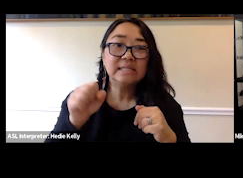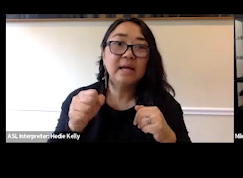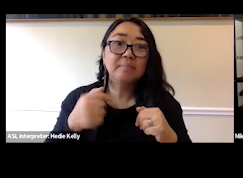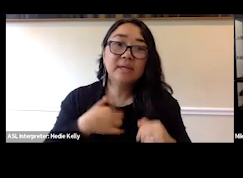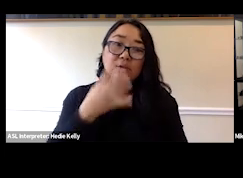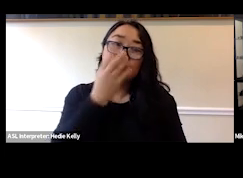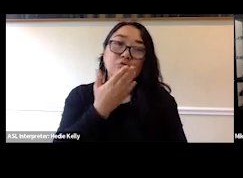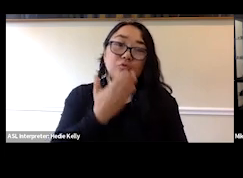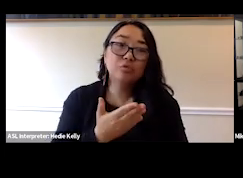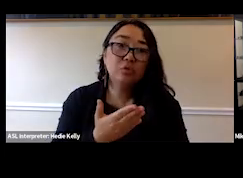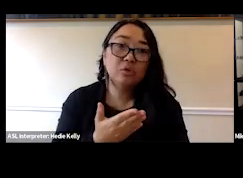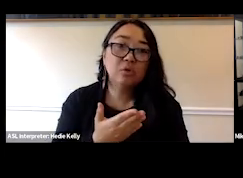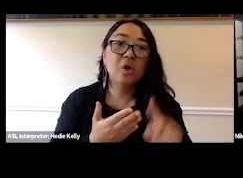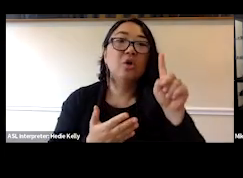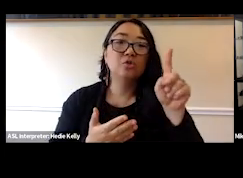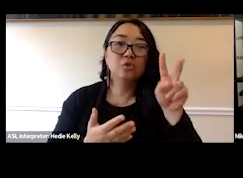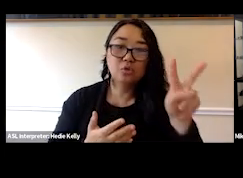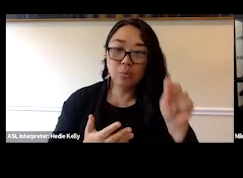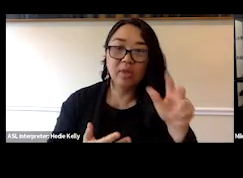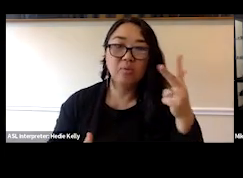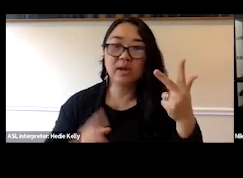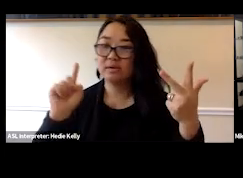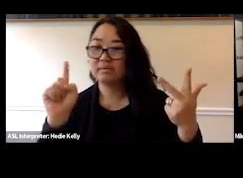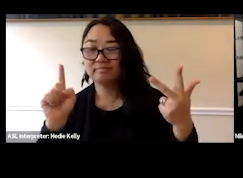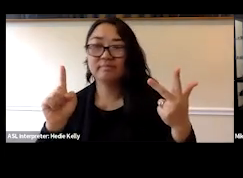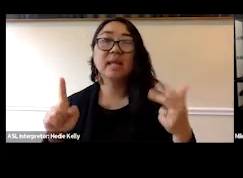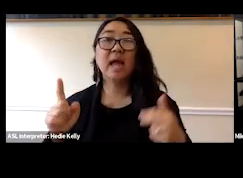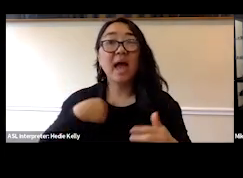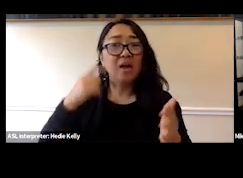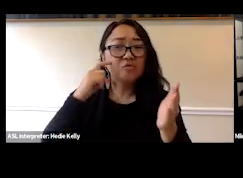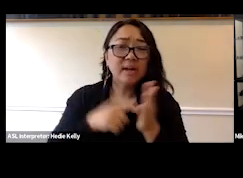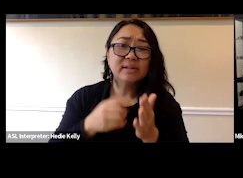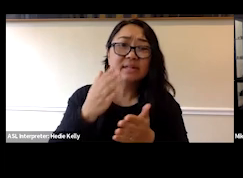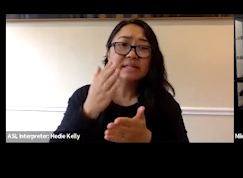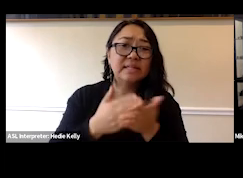at recognizing right away colors that are going to have contrast problems,